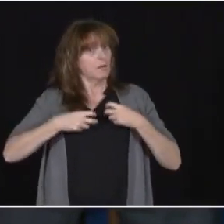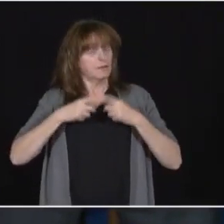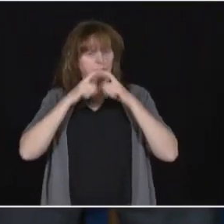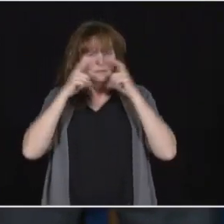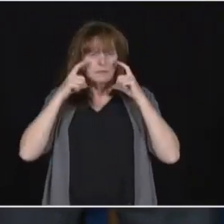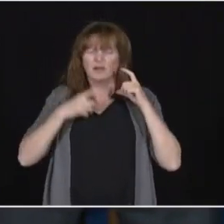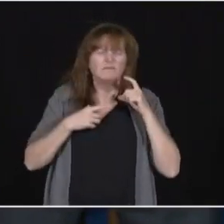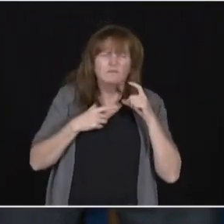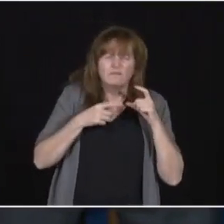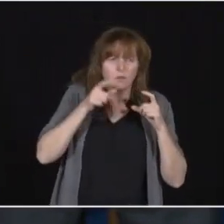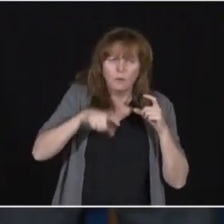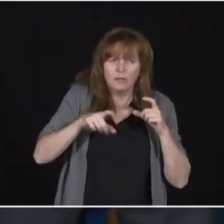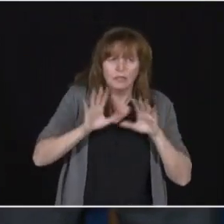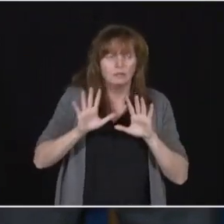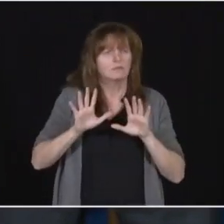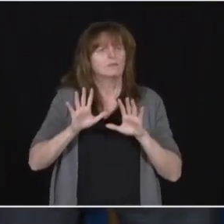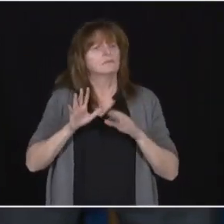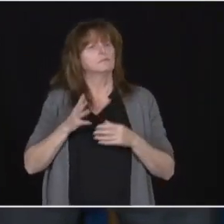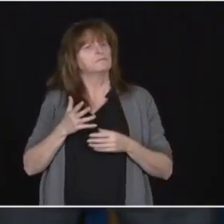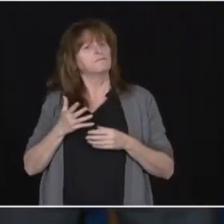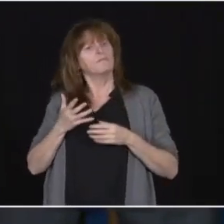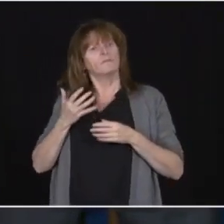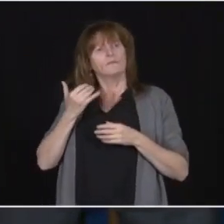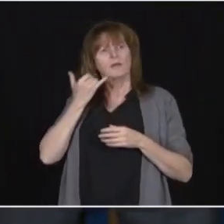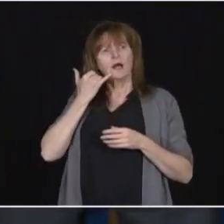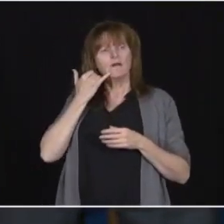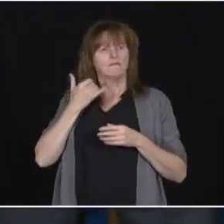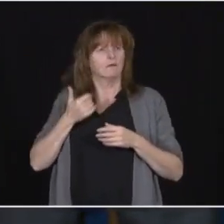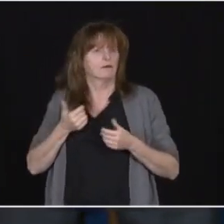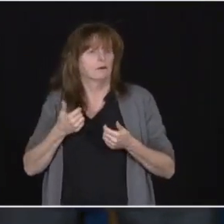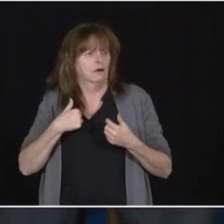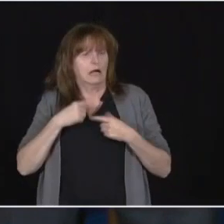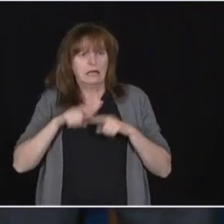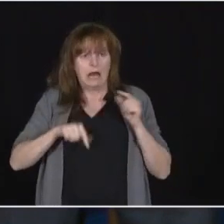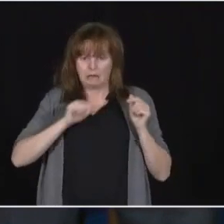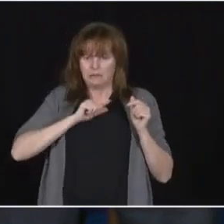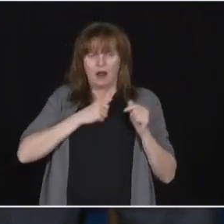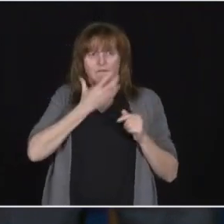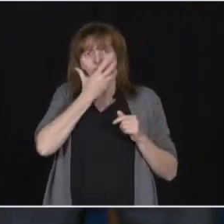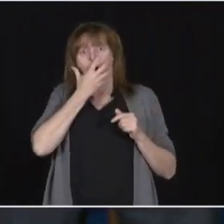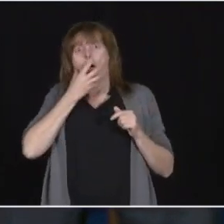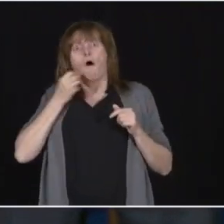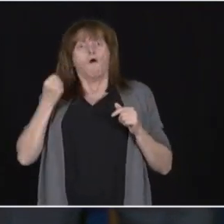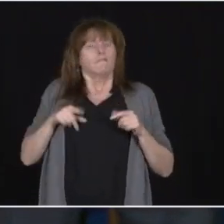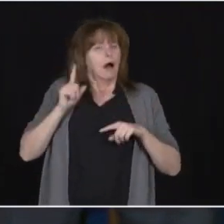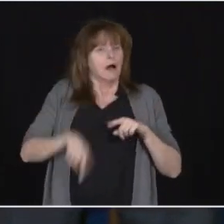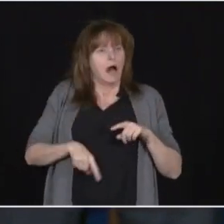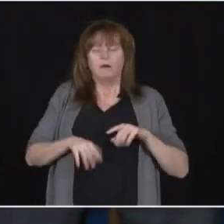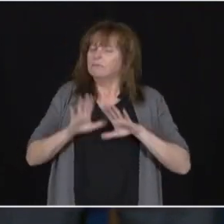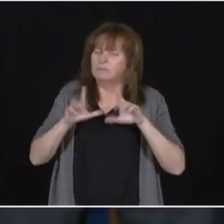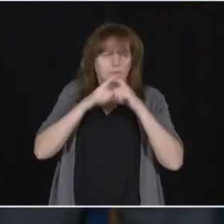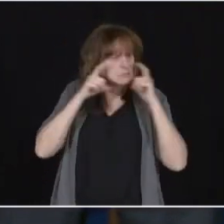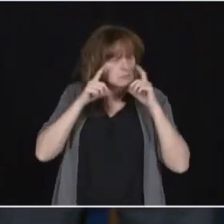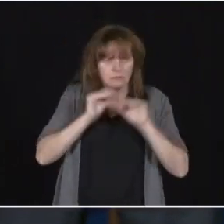In addition to the face covering, health officials are recommending all transit agencies with the following measures in place. Allow for physical distancing